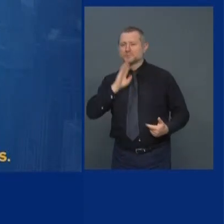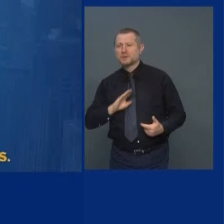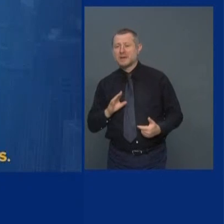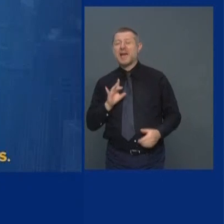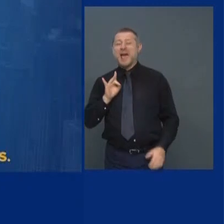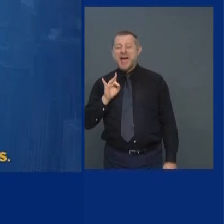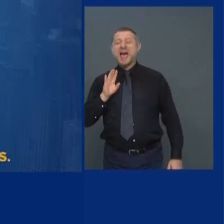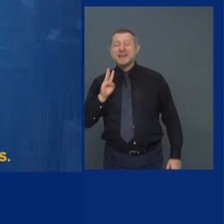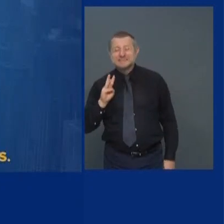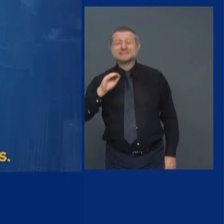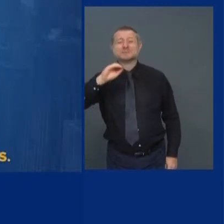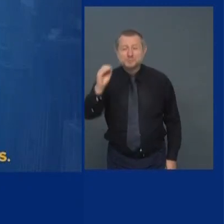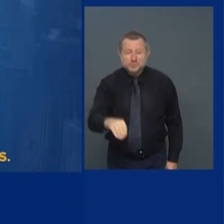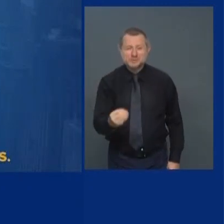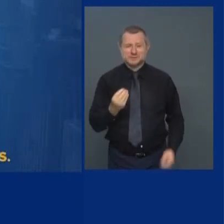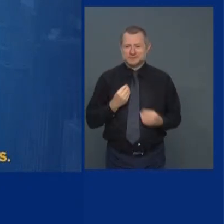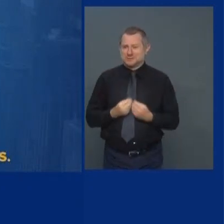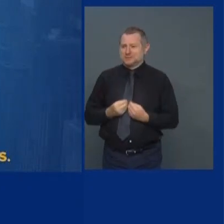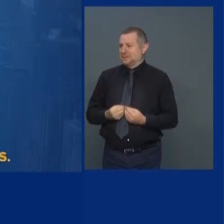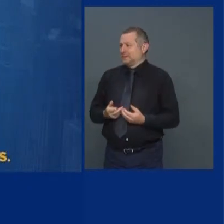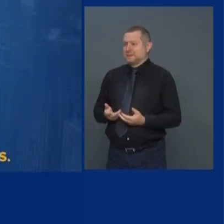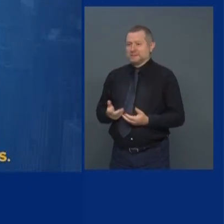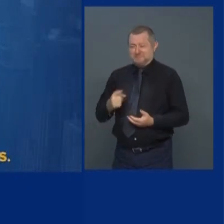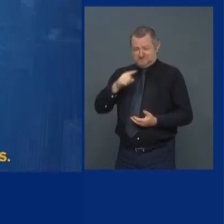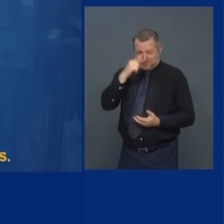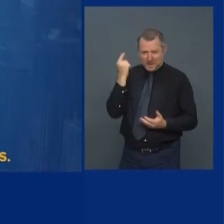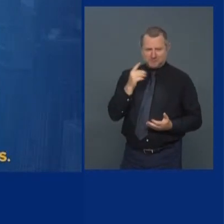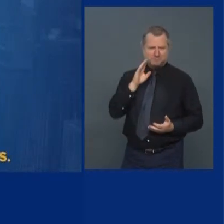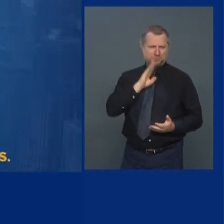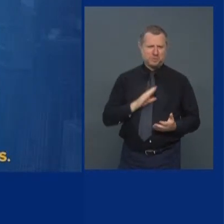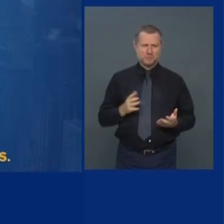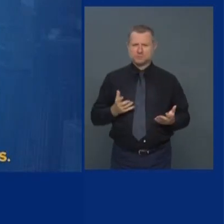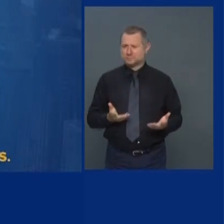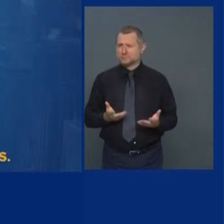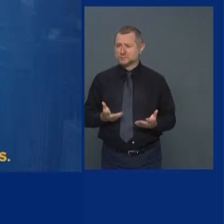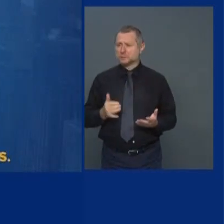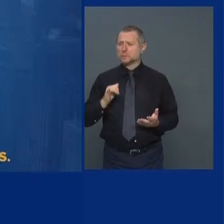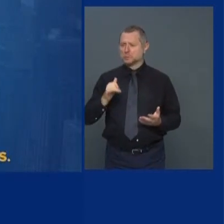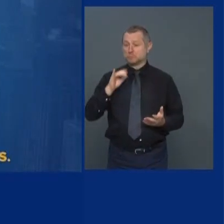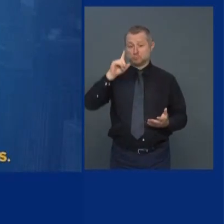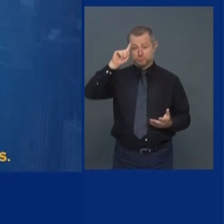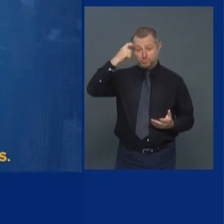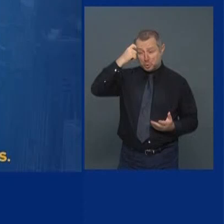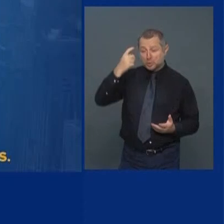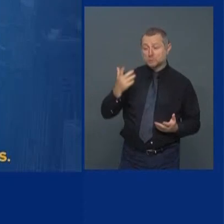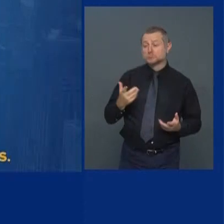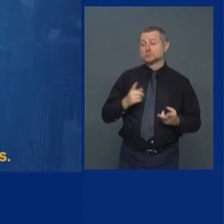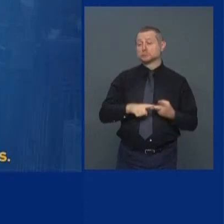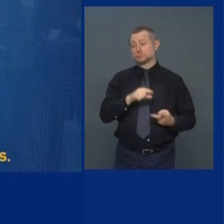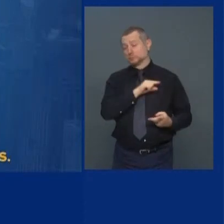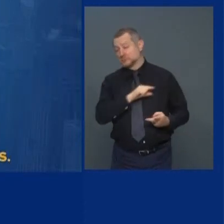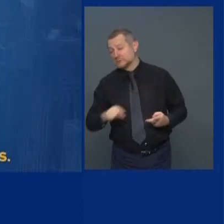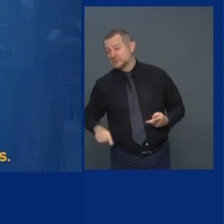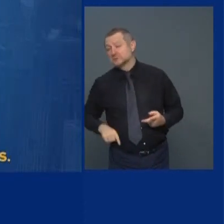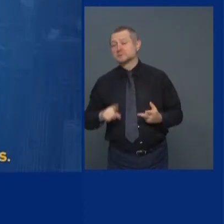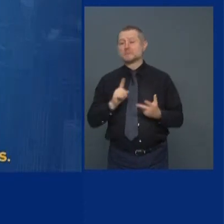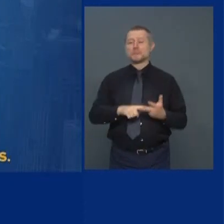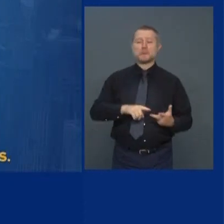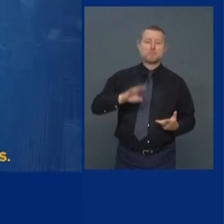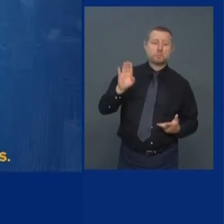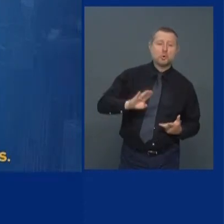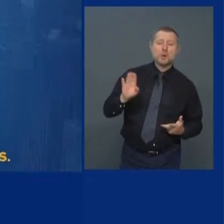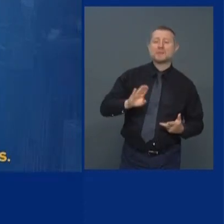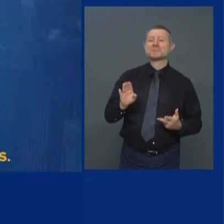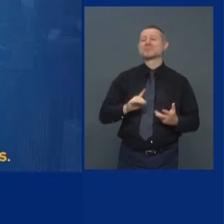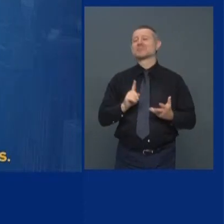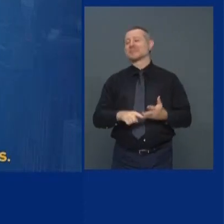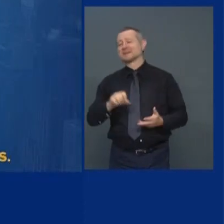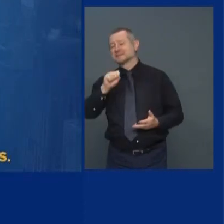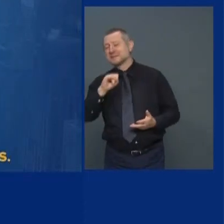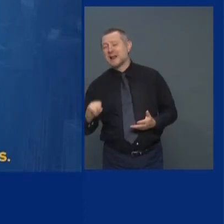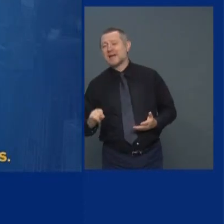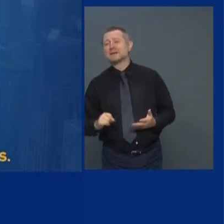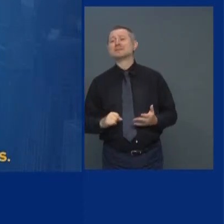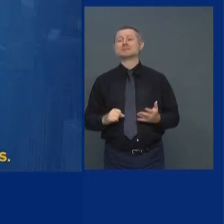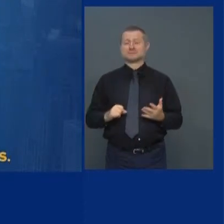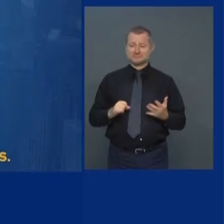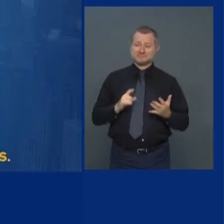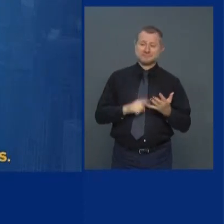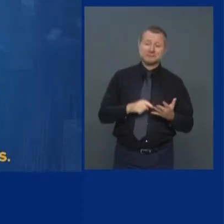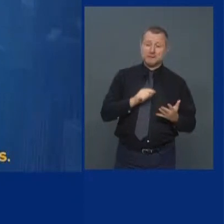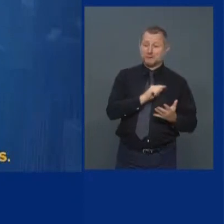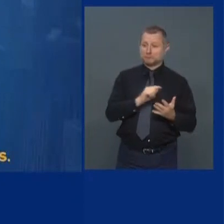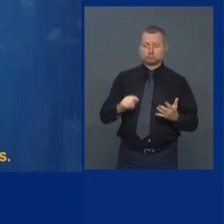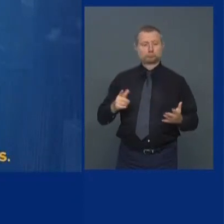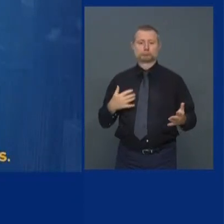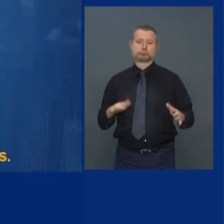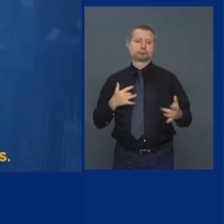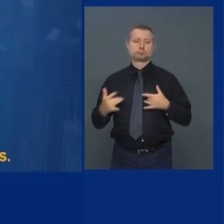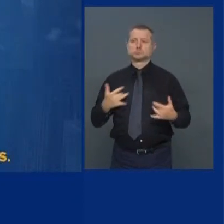86% BLACK AND BROWN.